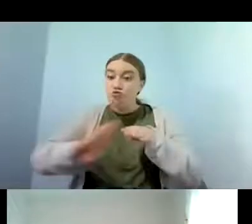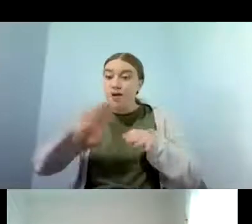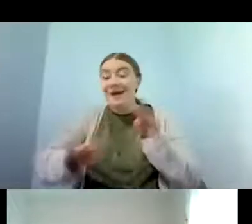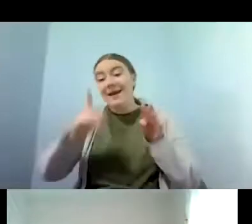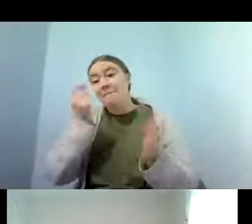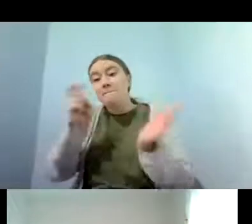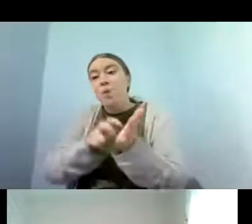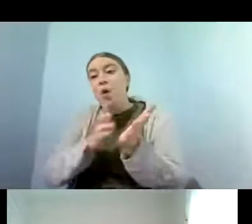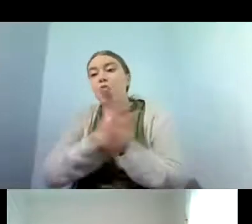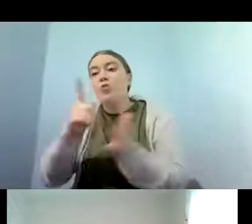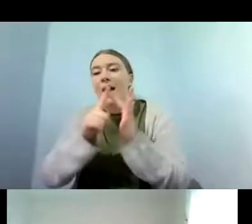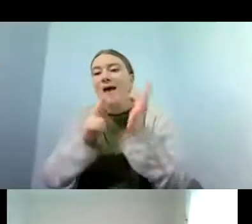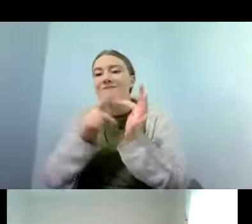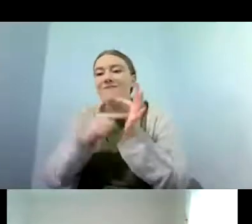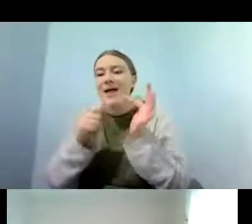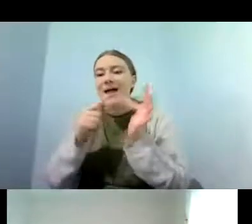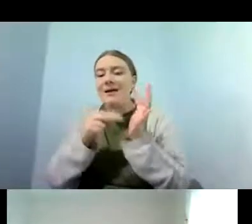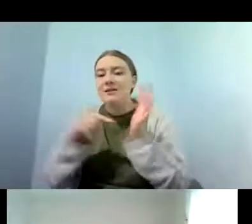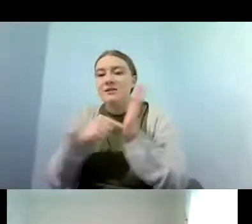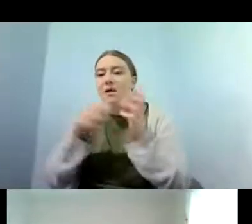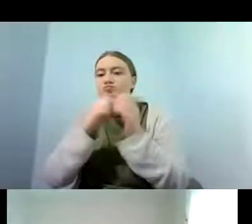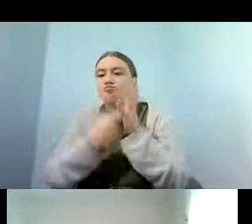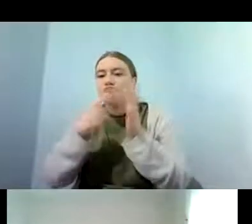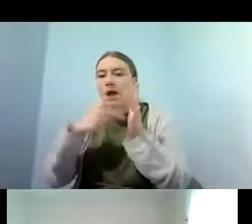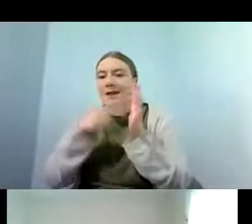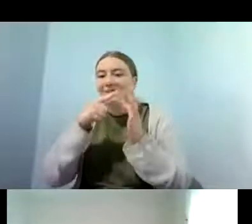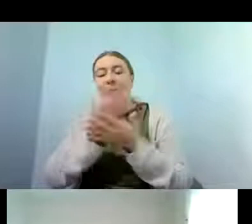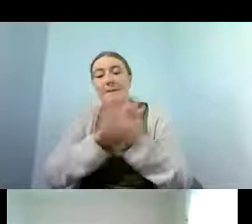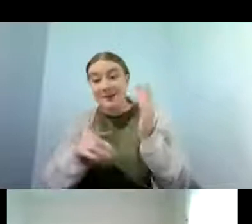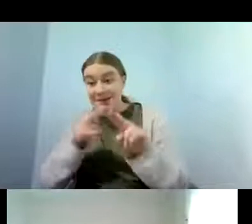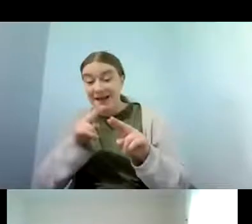and steph is now going to share a link and if you do wish to join us for a training session